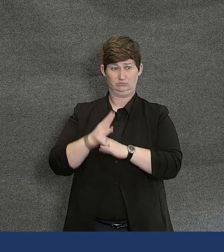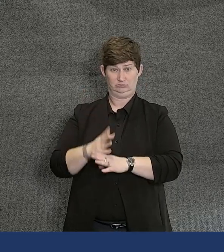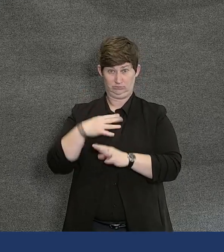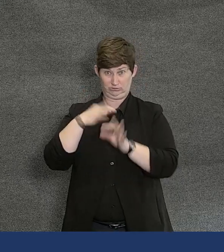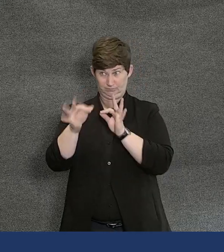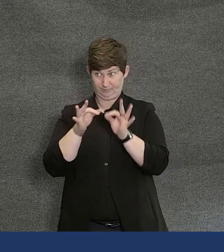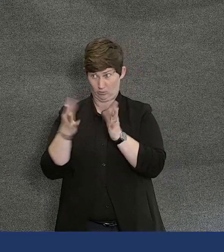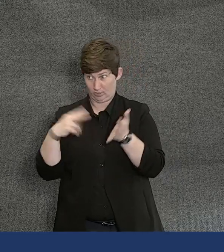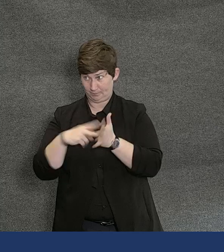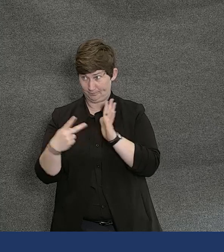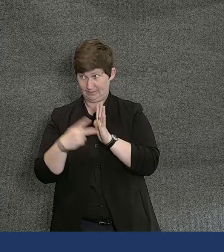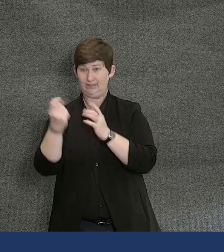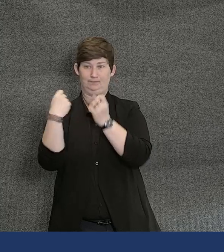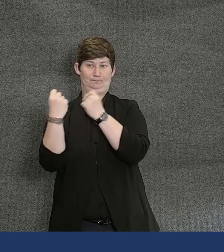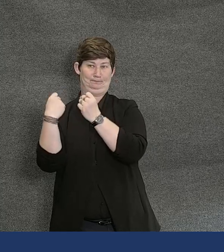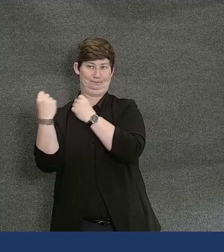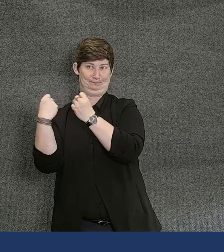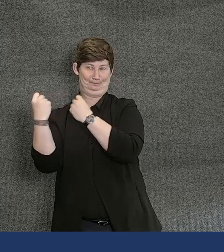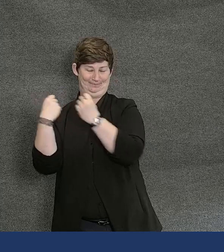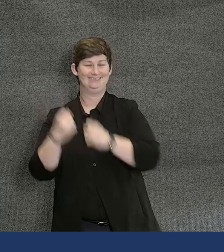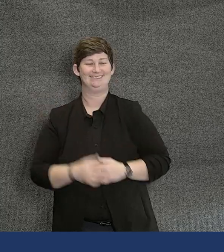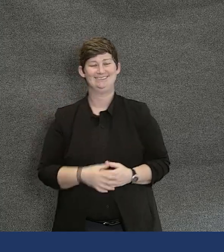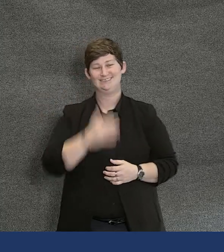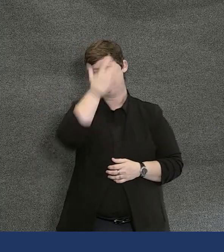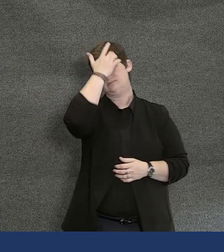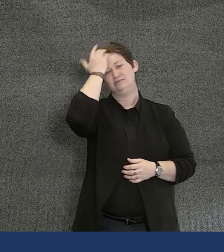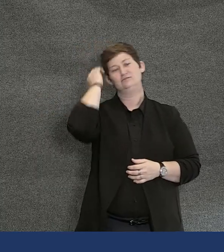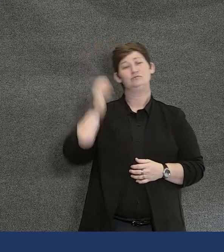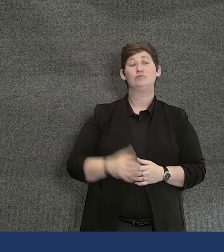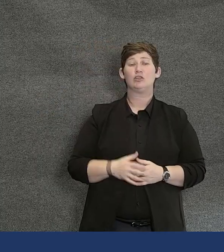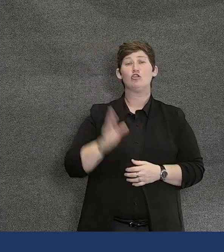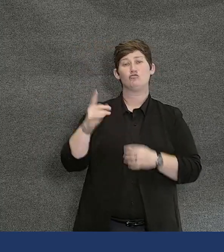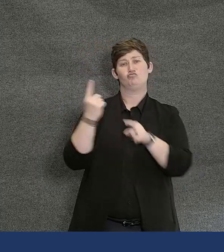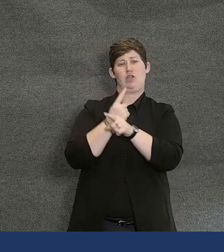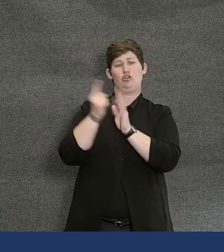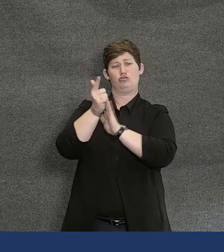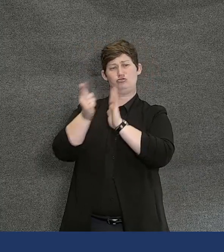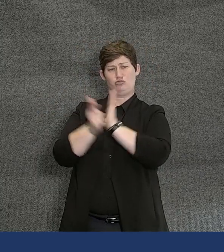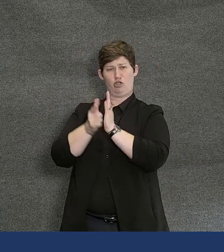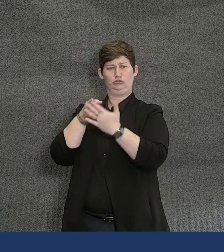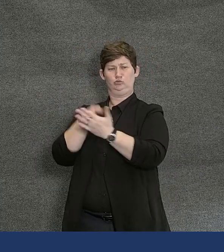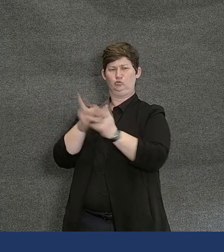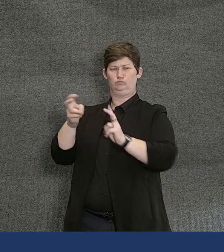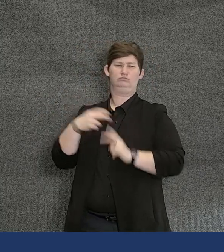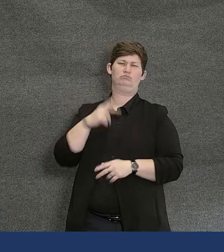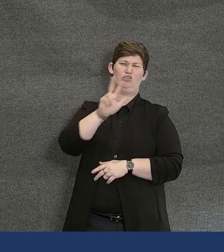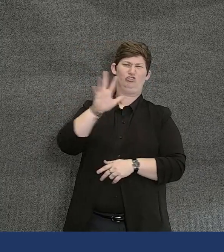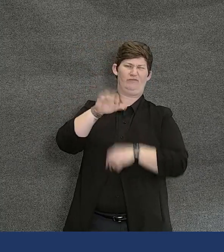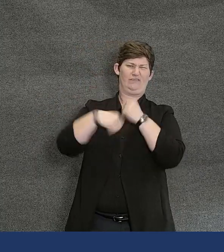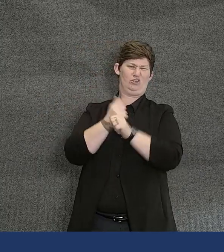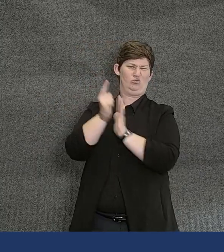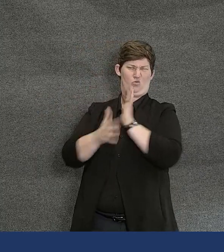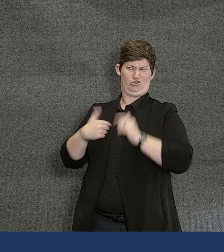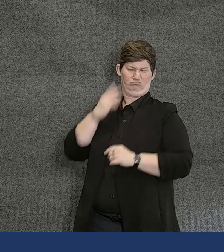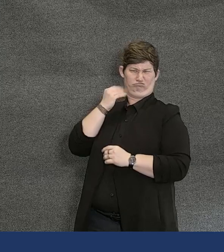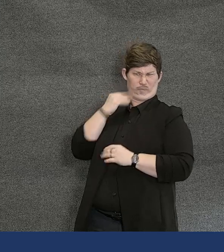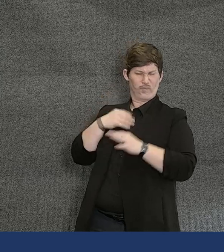So look, in a regular lawsuit, and I've been a lawyer for 35 years in a regular lawsuit, one side,